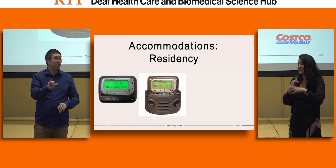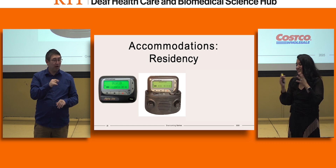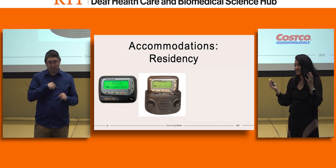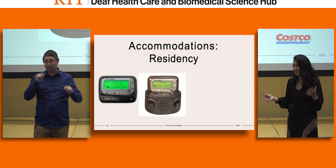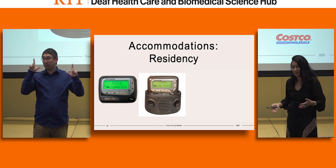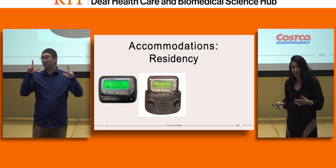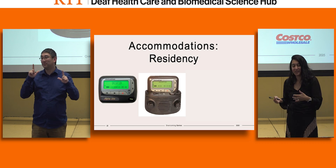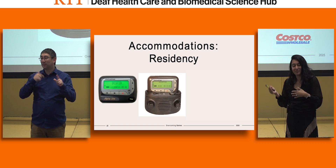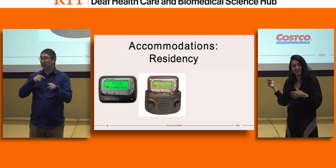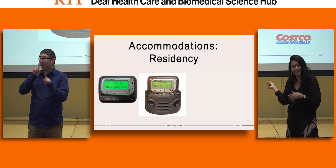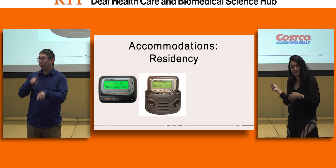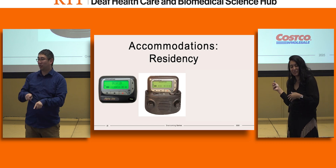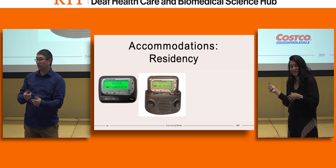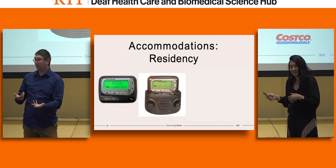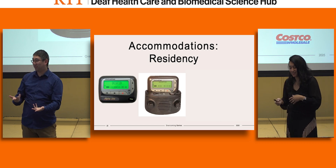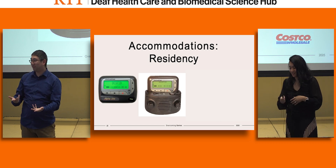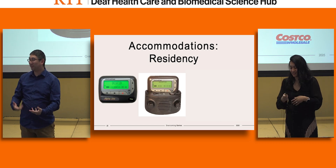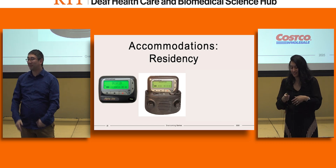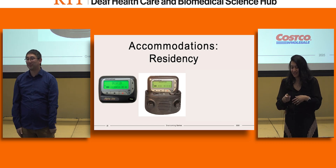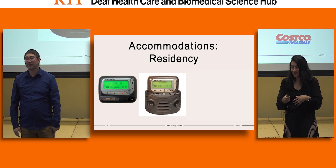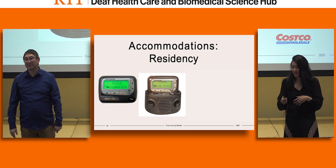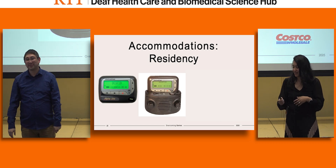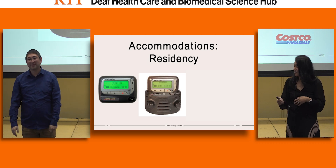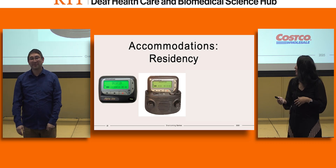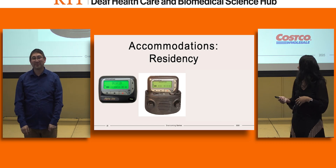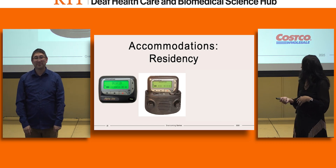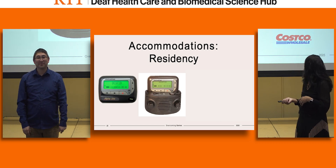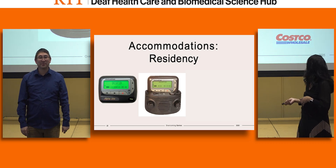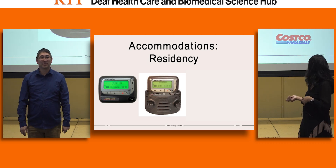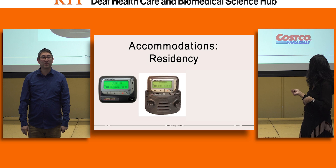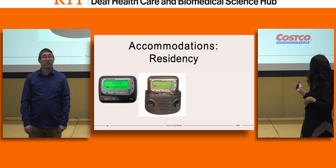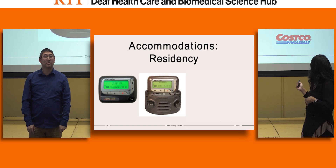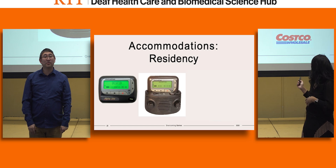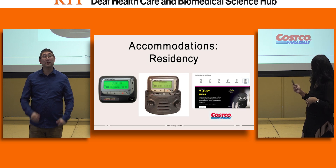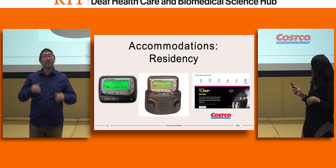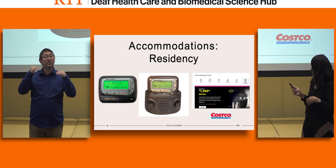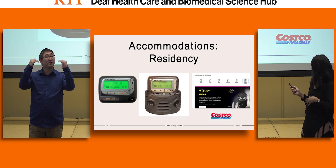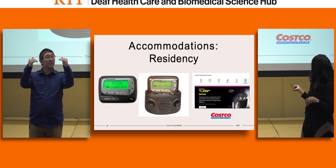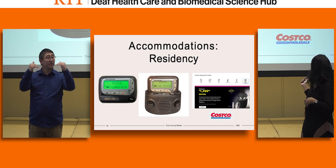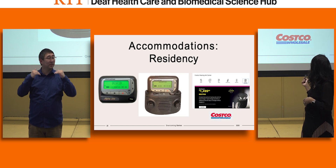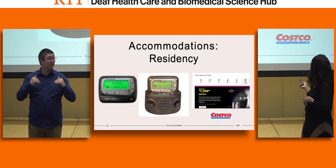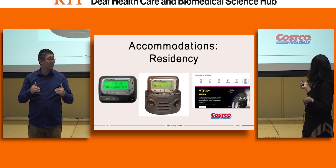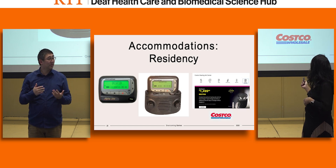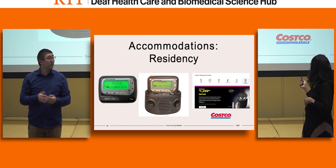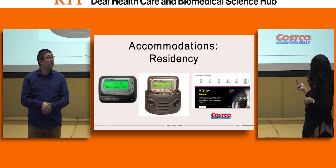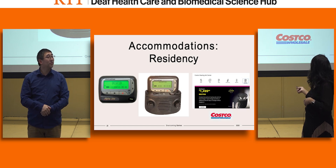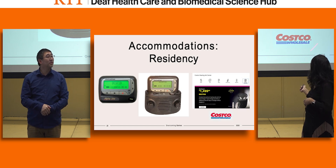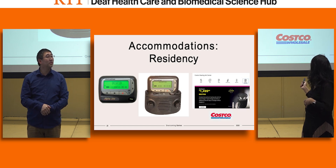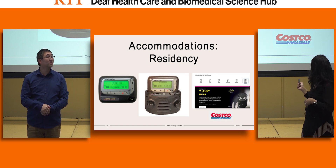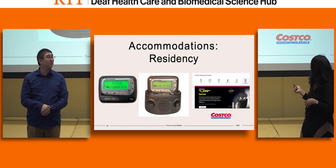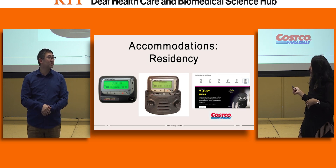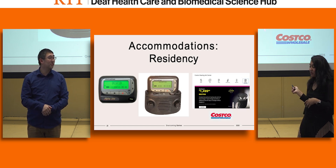and I wake up, and I'm able to answer calls that way. And then, the other thing, you know,